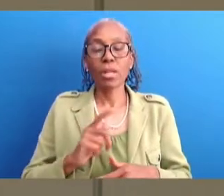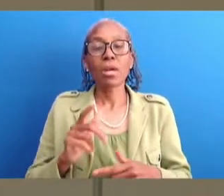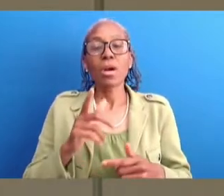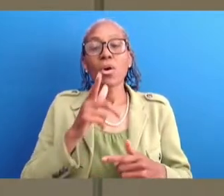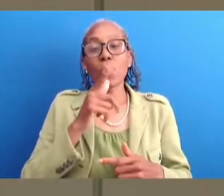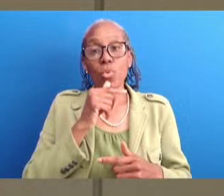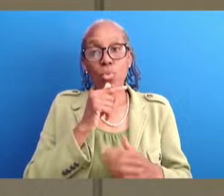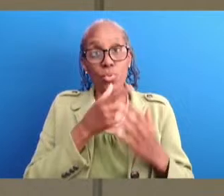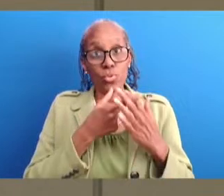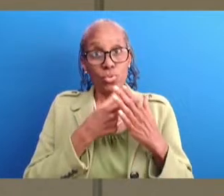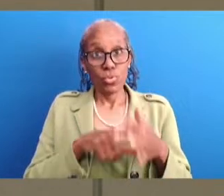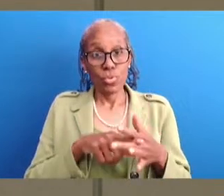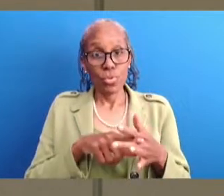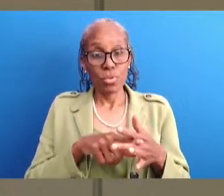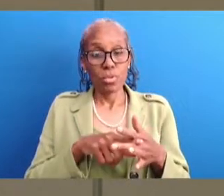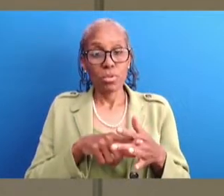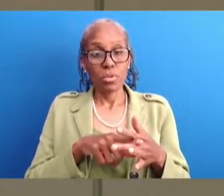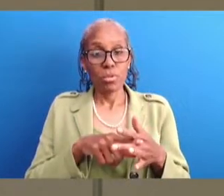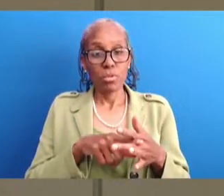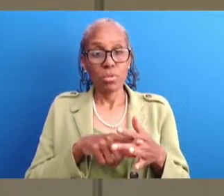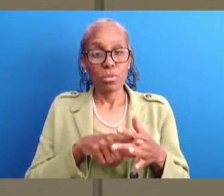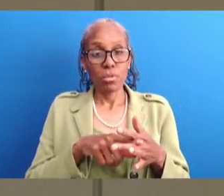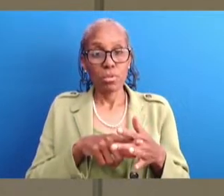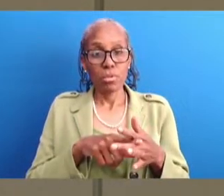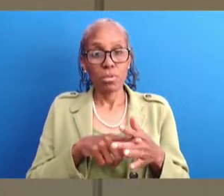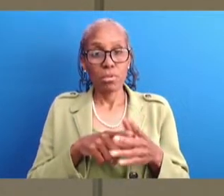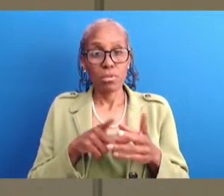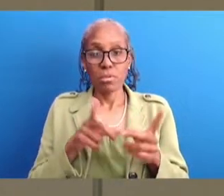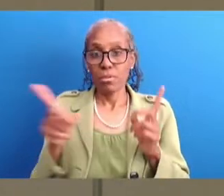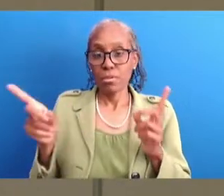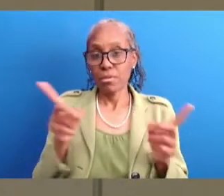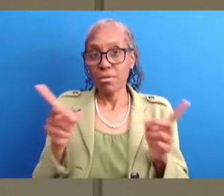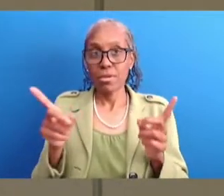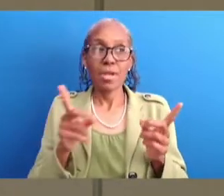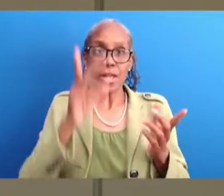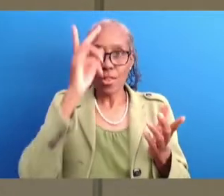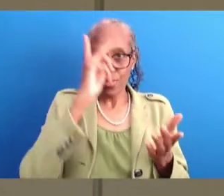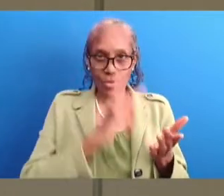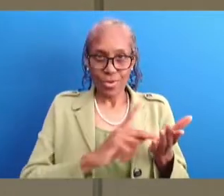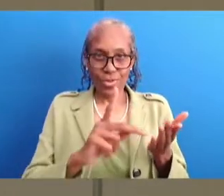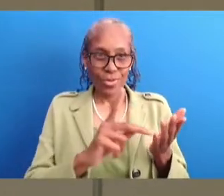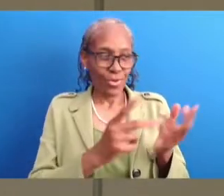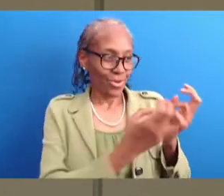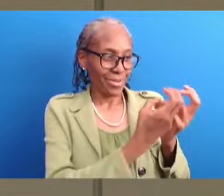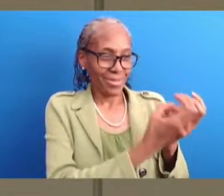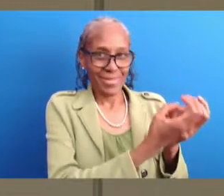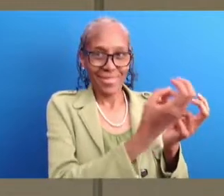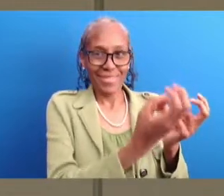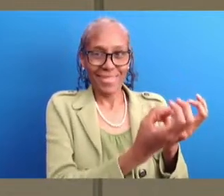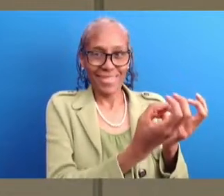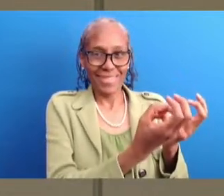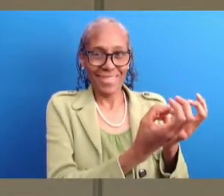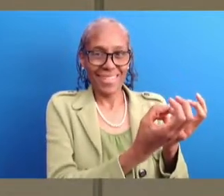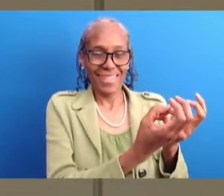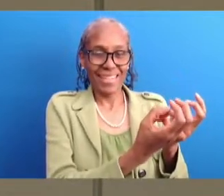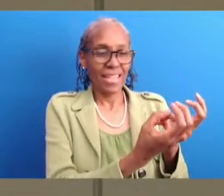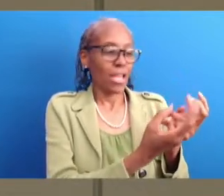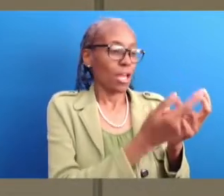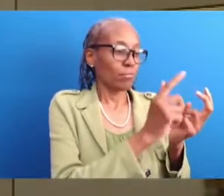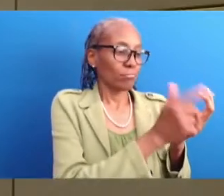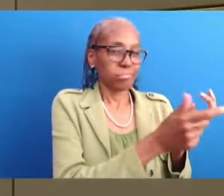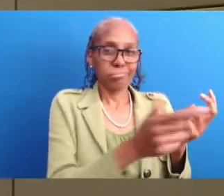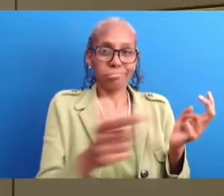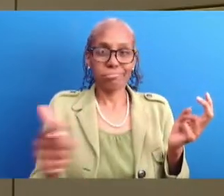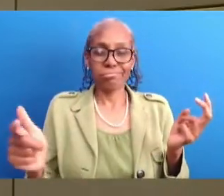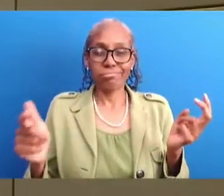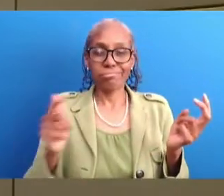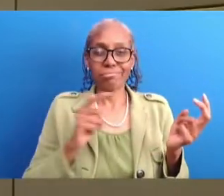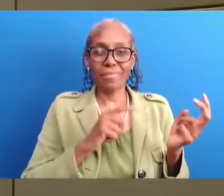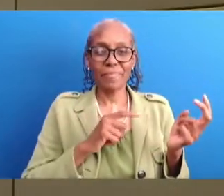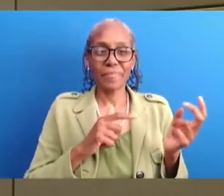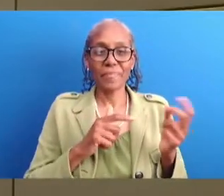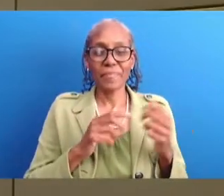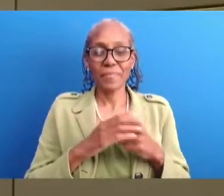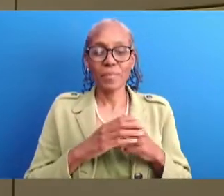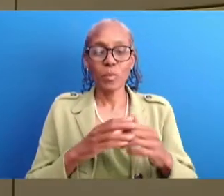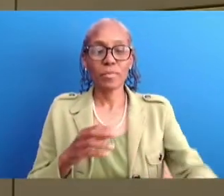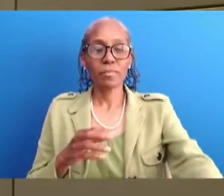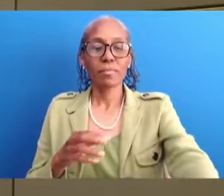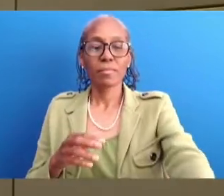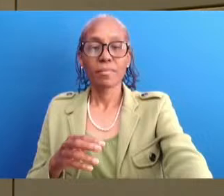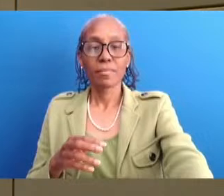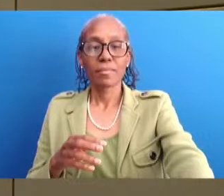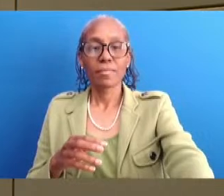START WITH INTRODUCTIONS, AND WE